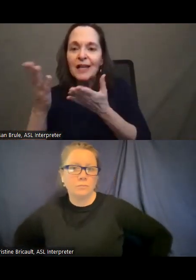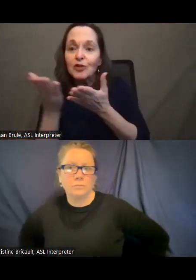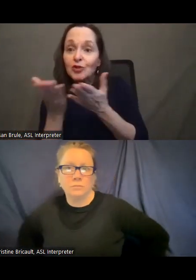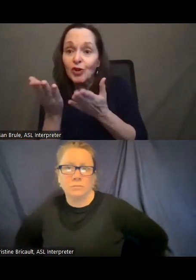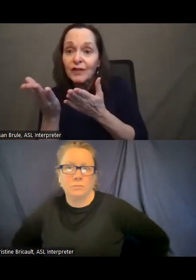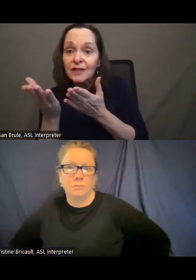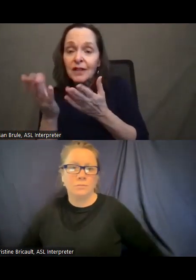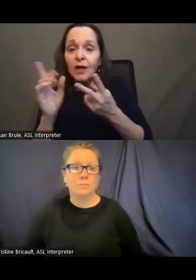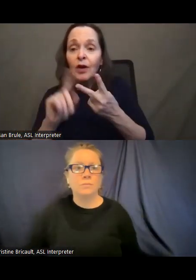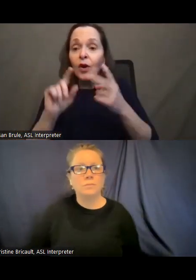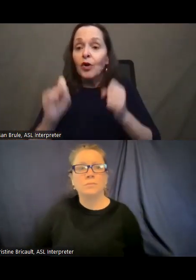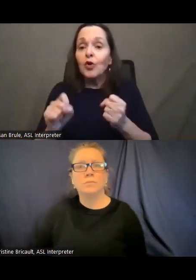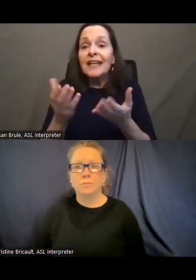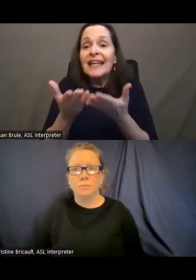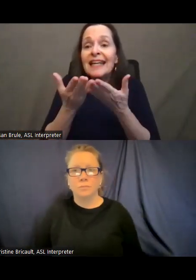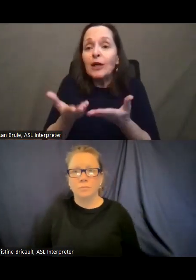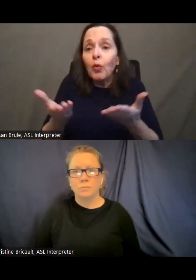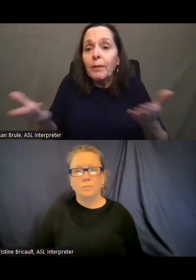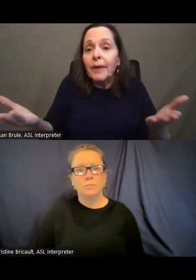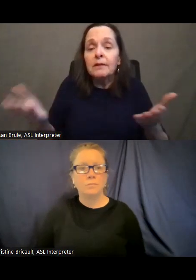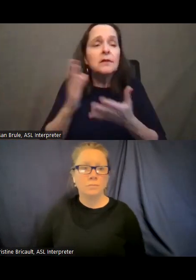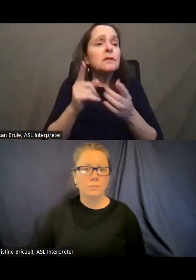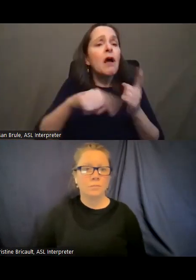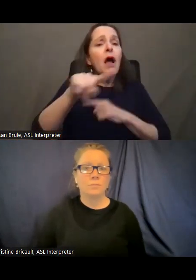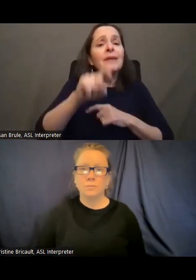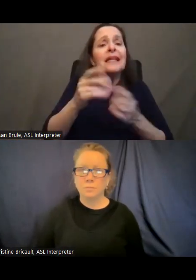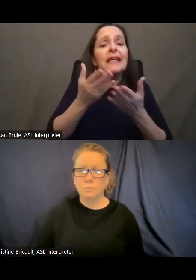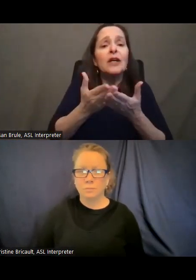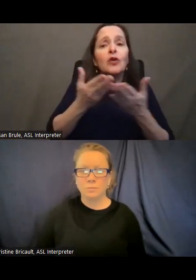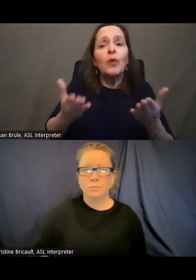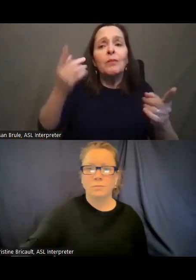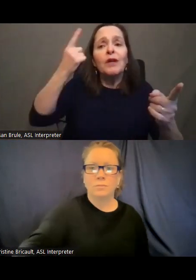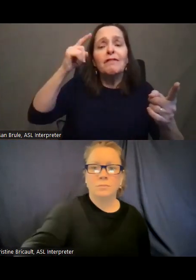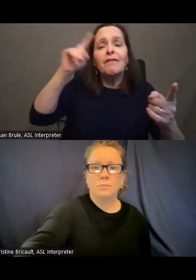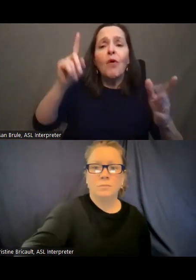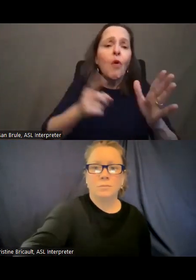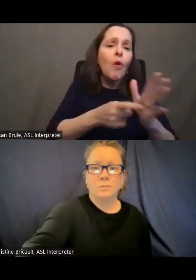Some people are going to need special equipment to do their job. Maybe they need a braille keyboard.